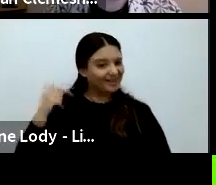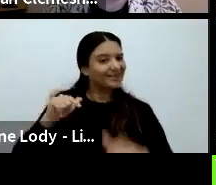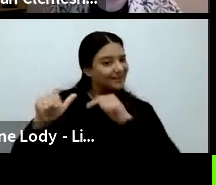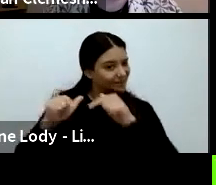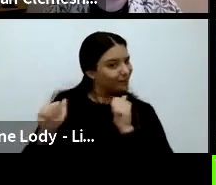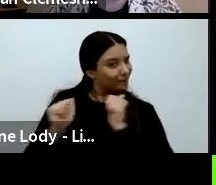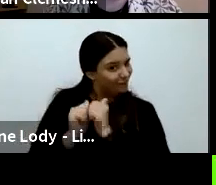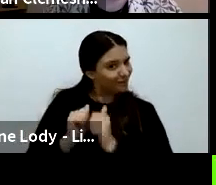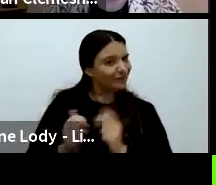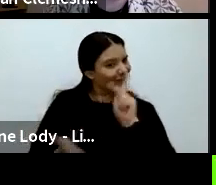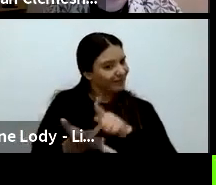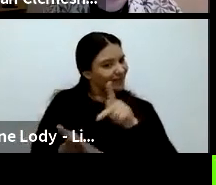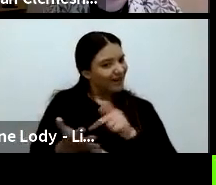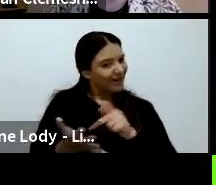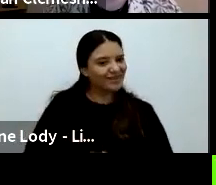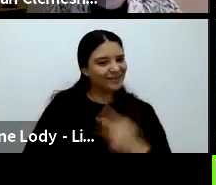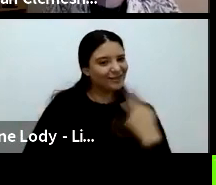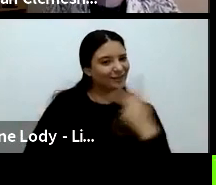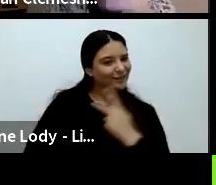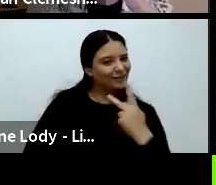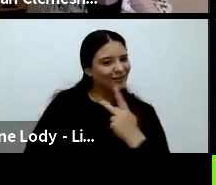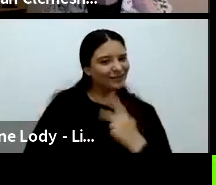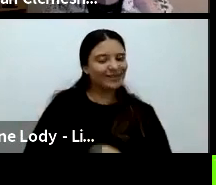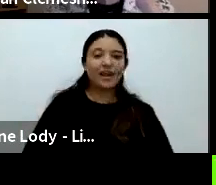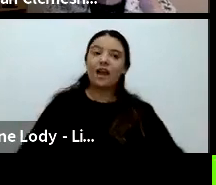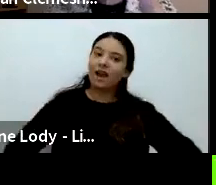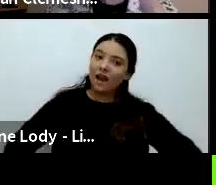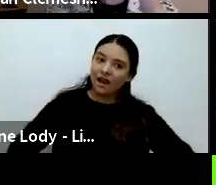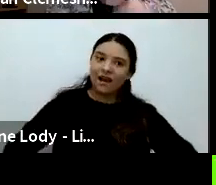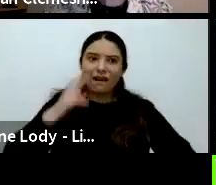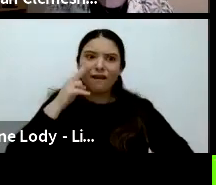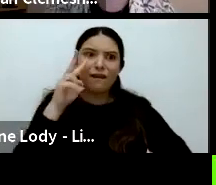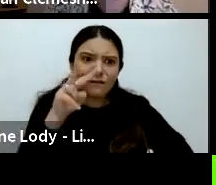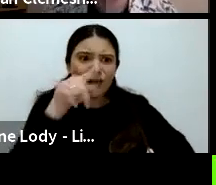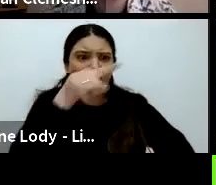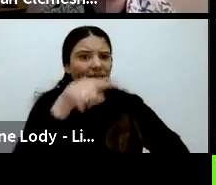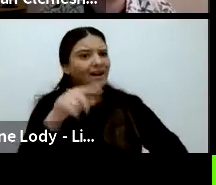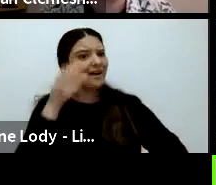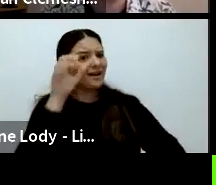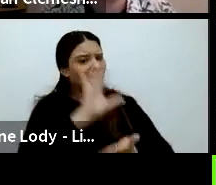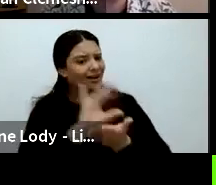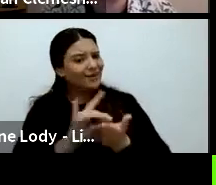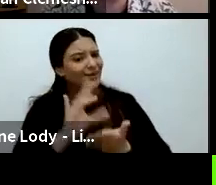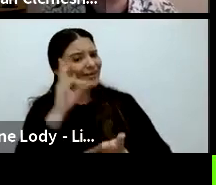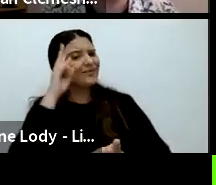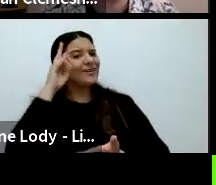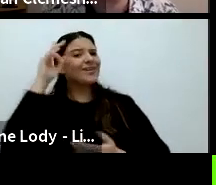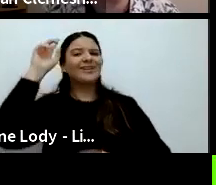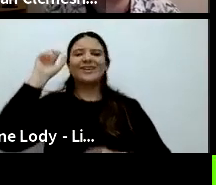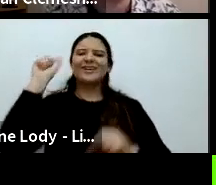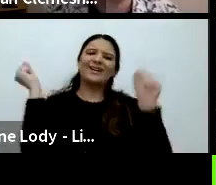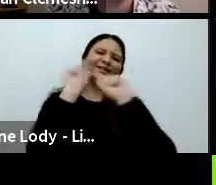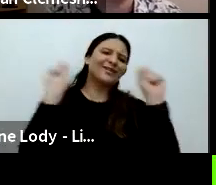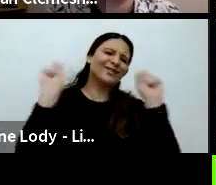Yes, absolutely I made me think of that when I was reading your article and. senior senior little history which I love senior little history which I love, I love that part of your, you know prologue to the chapter we